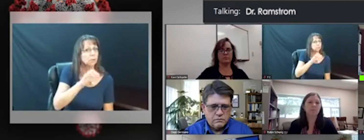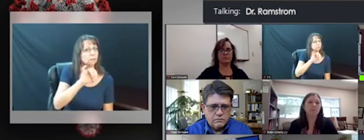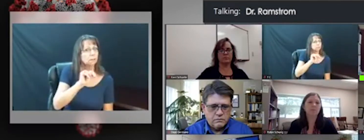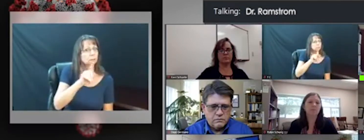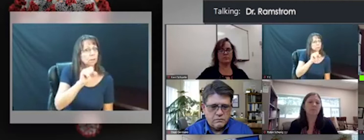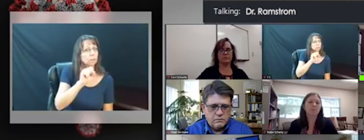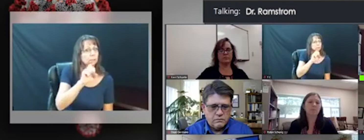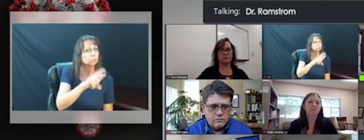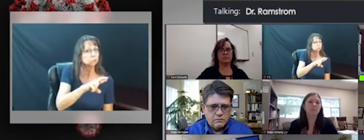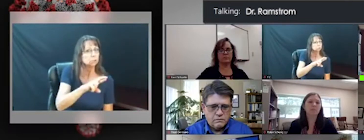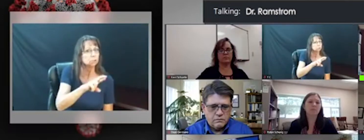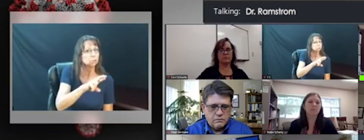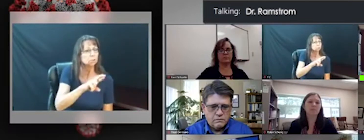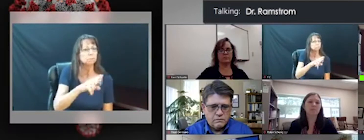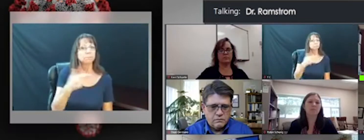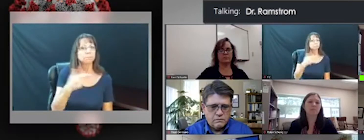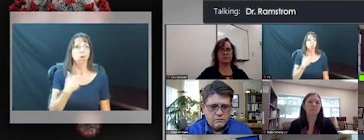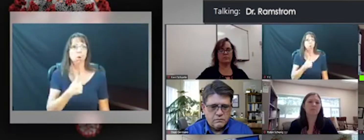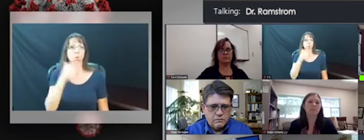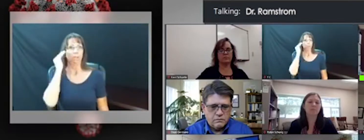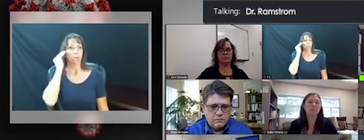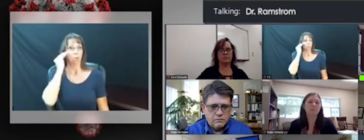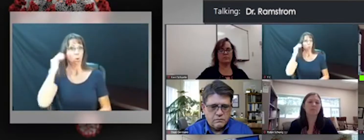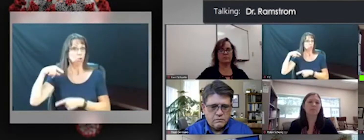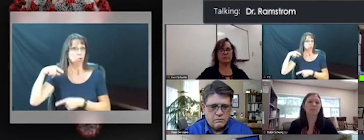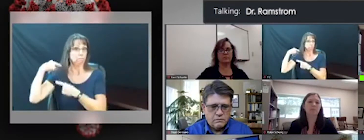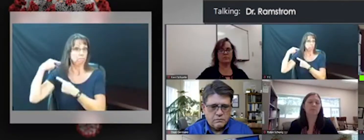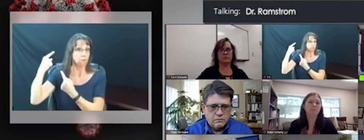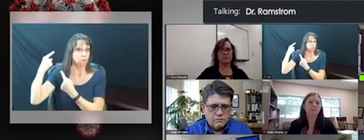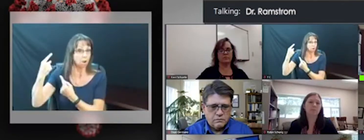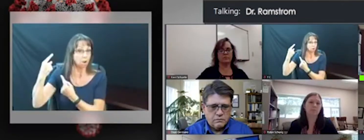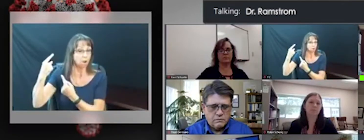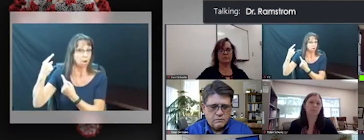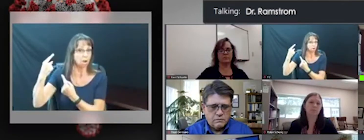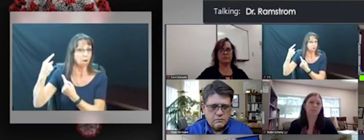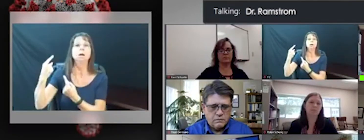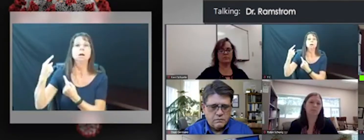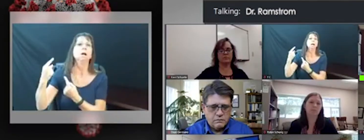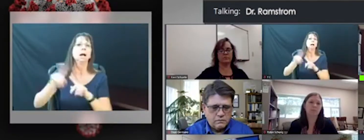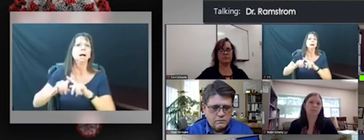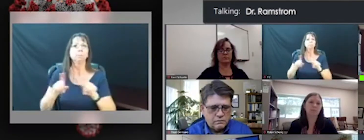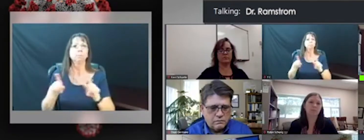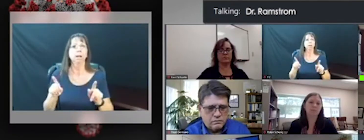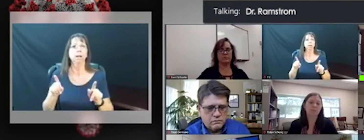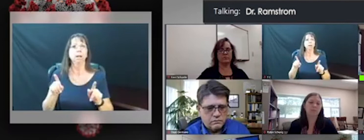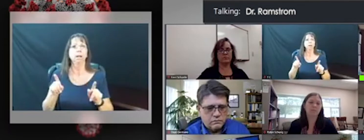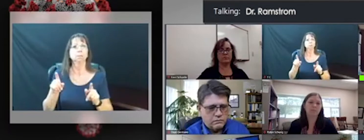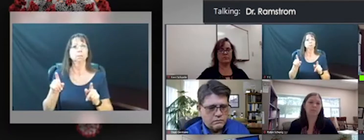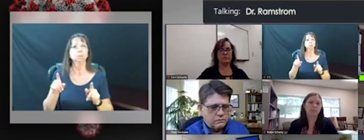We know what they've shared with us, but, again, as far as what we report in our numbers, we wait and we review that certificate.